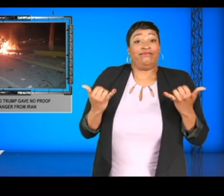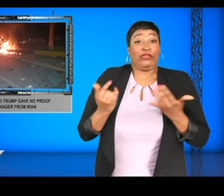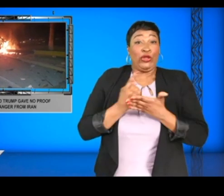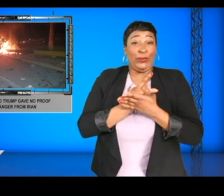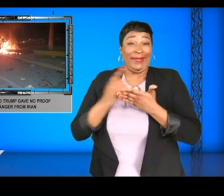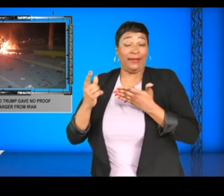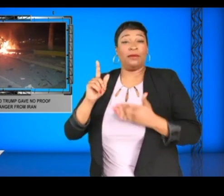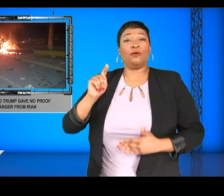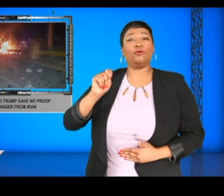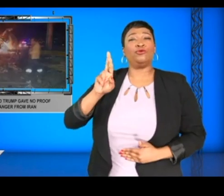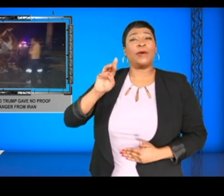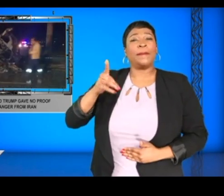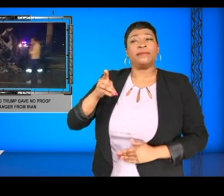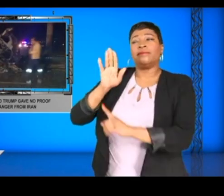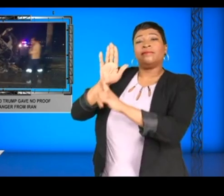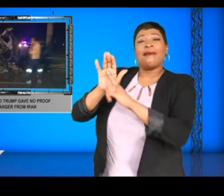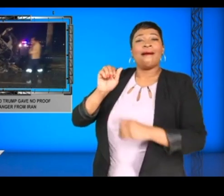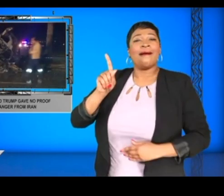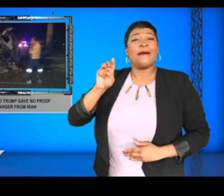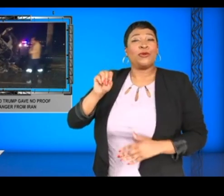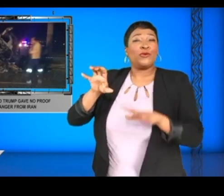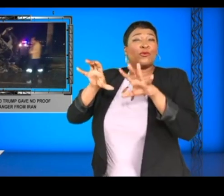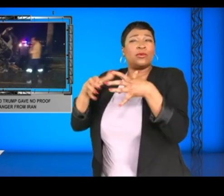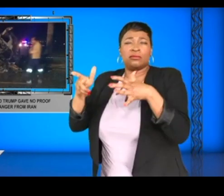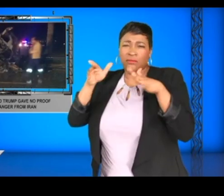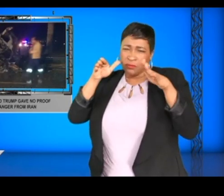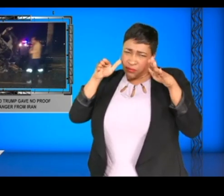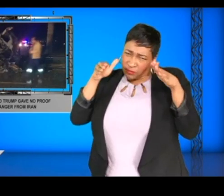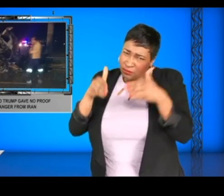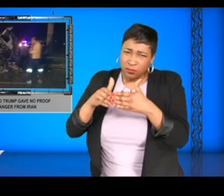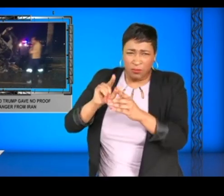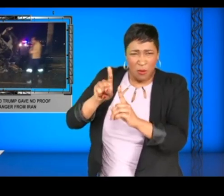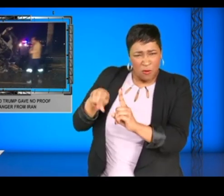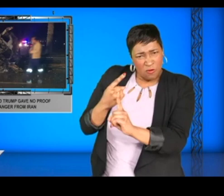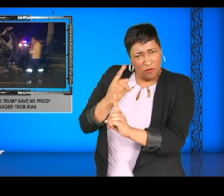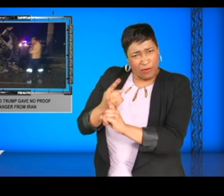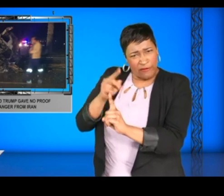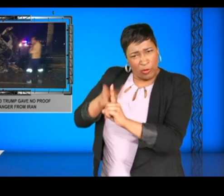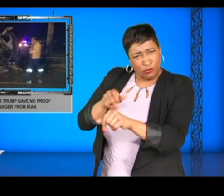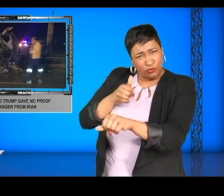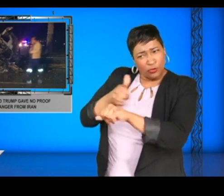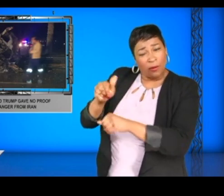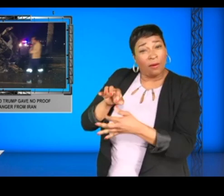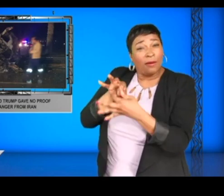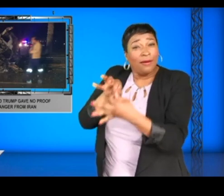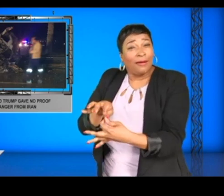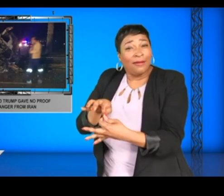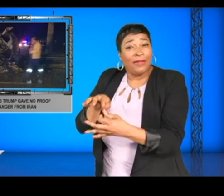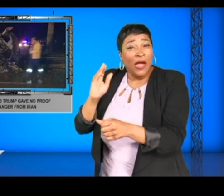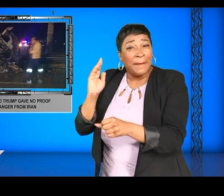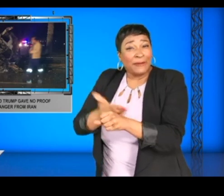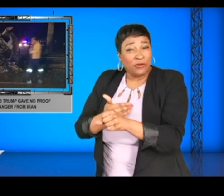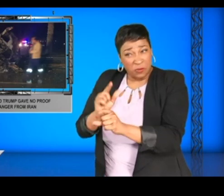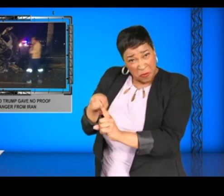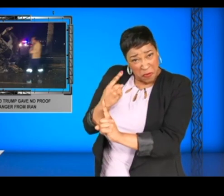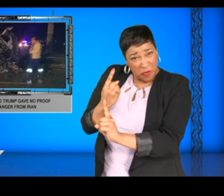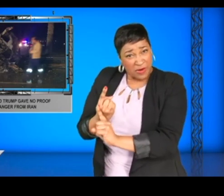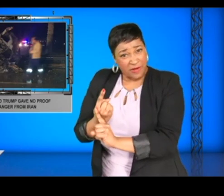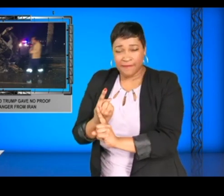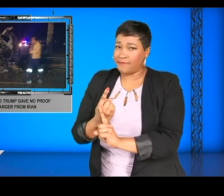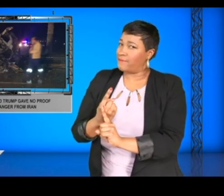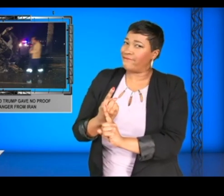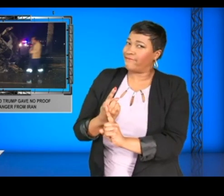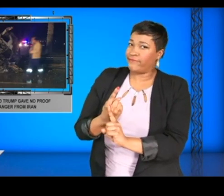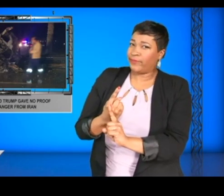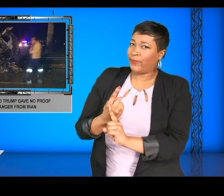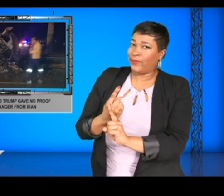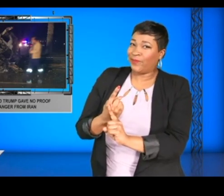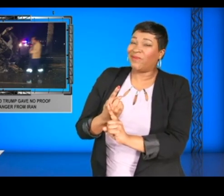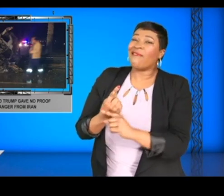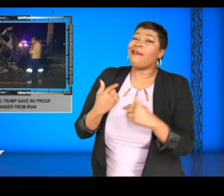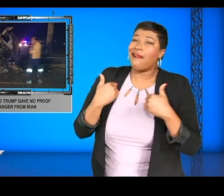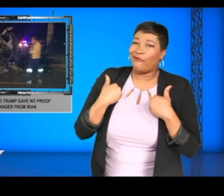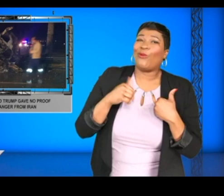Impeachment isn't the only major issue the Trump administration is dealing with this week.